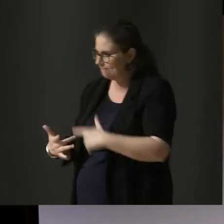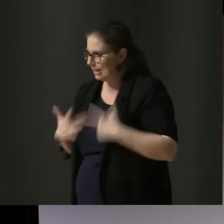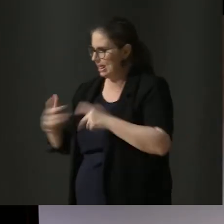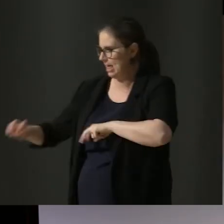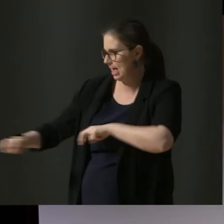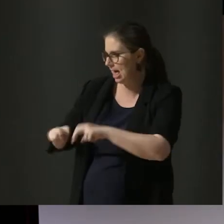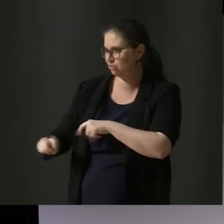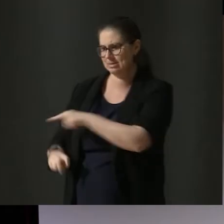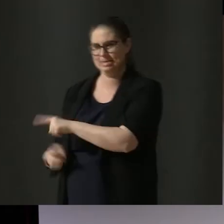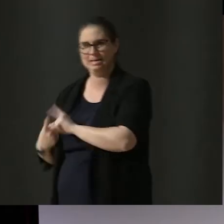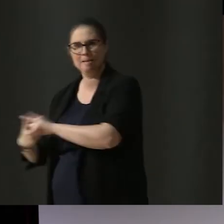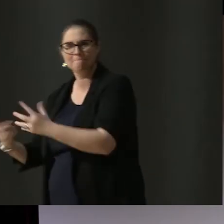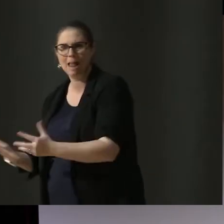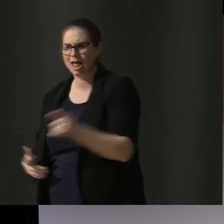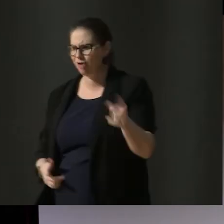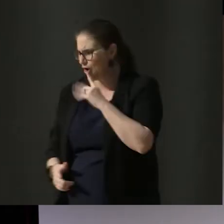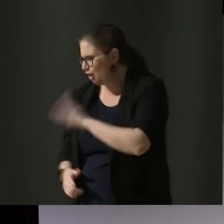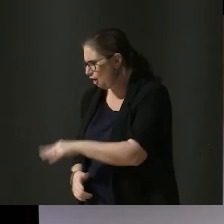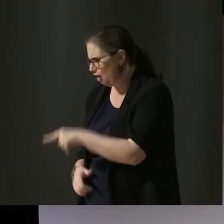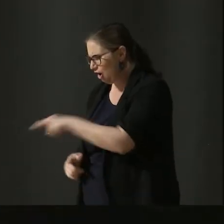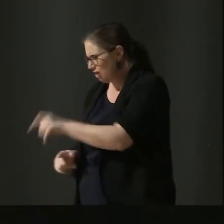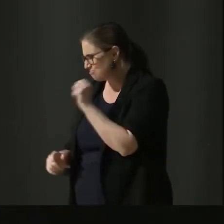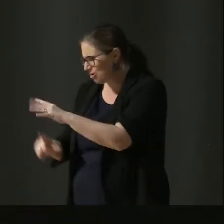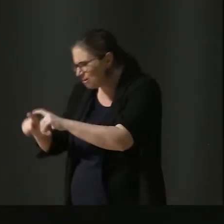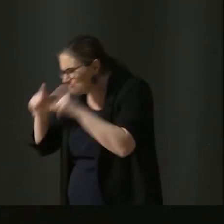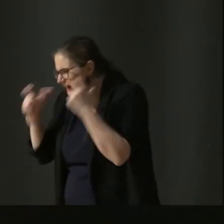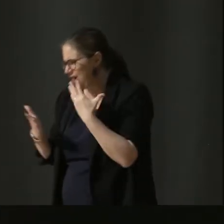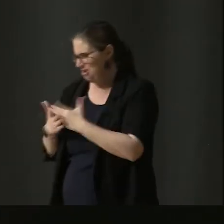She said, you’re putting the mask on. You’re a superhero.